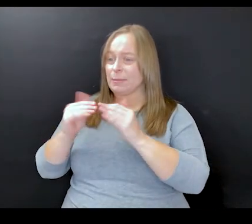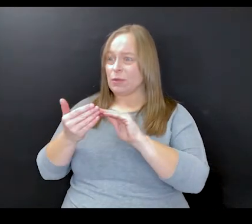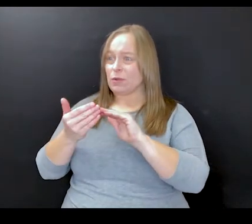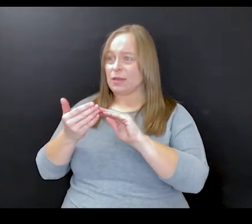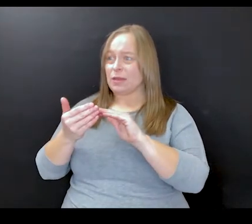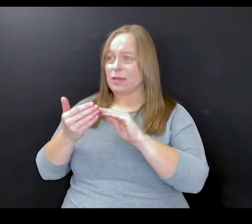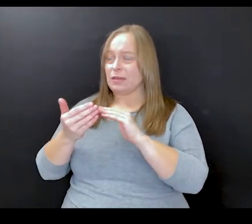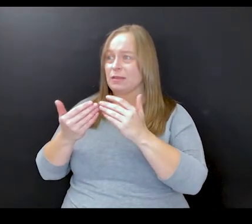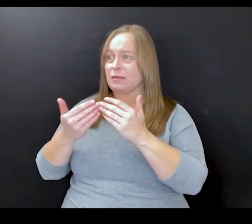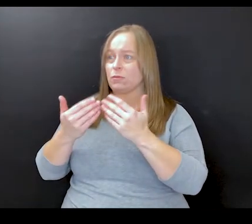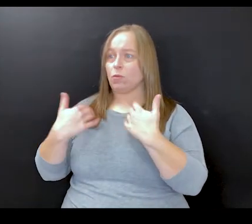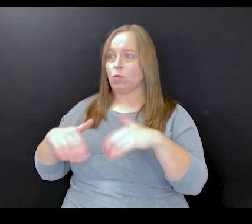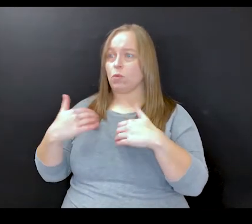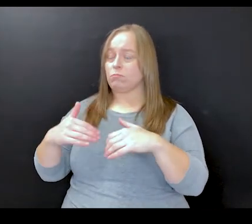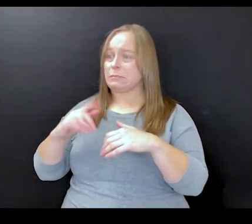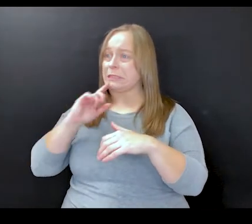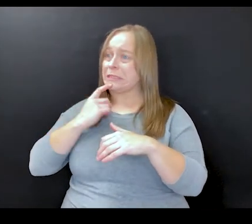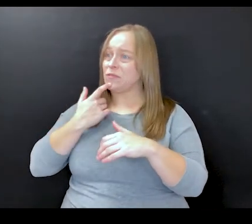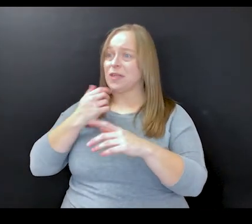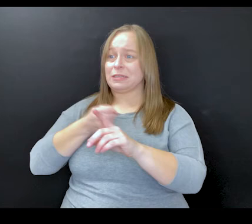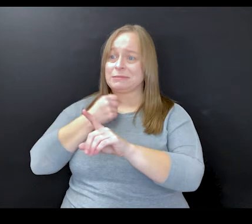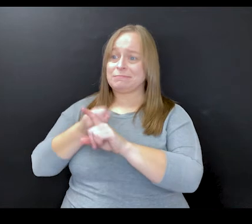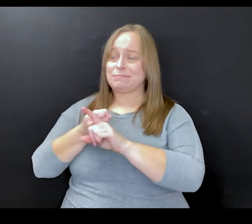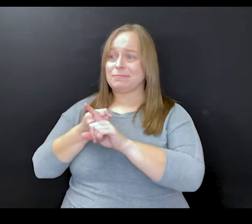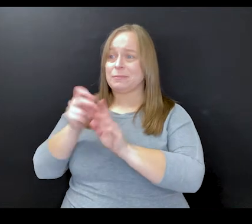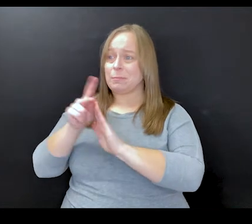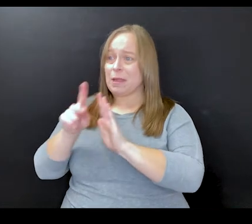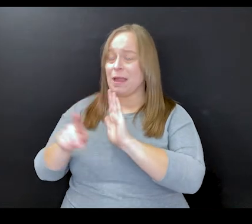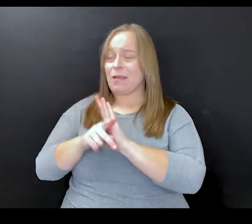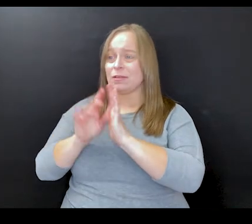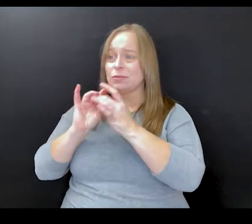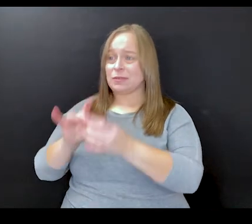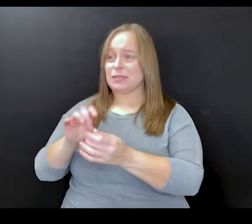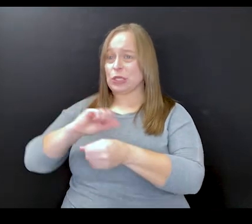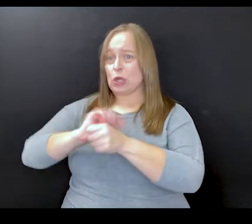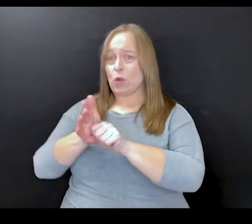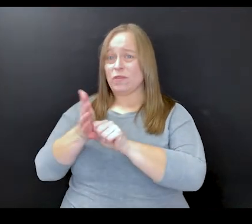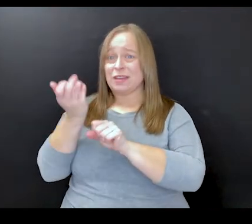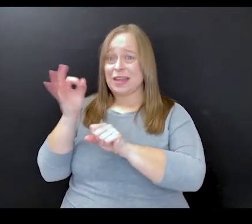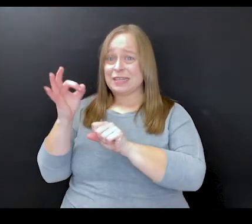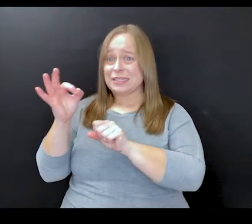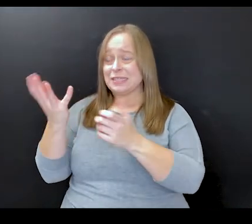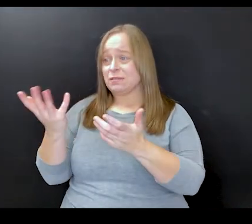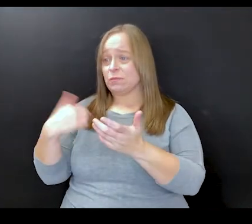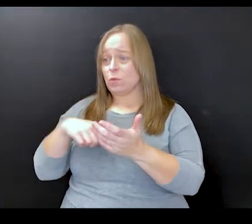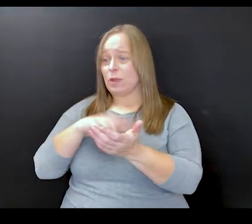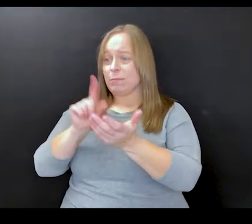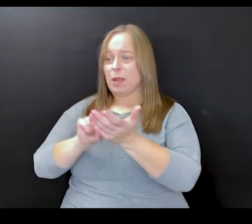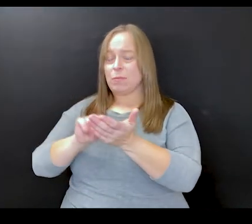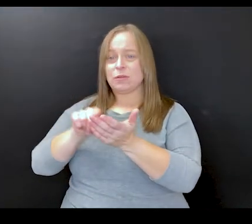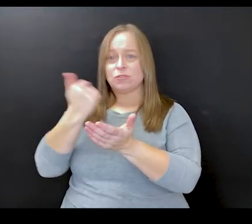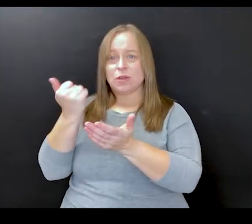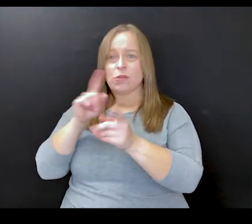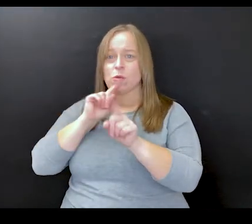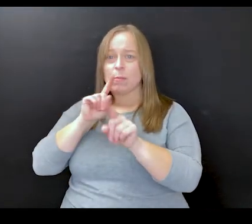has been so severely impacted by policy regarding COVID-19. We published another report